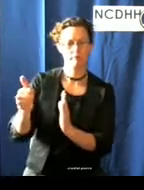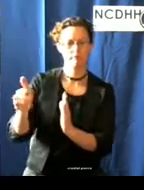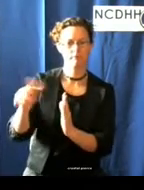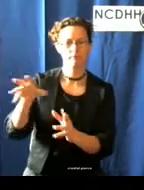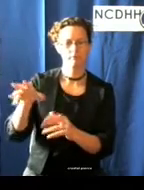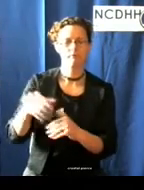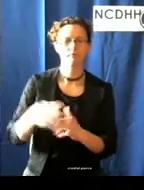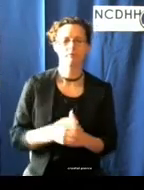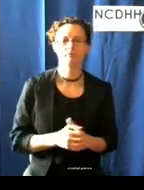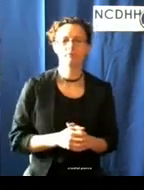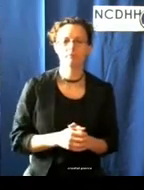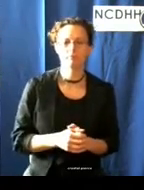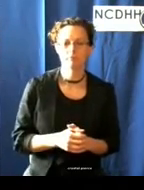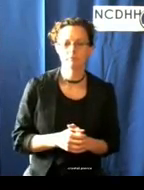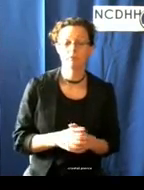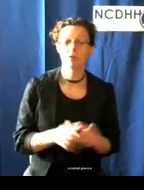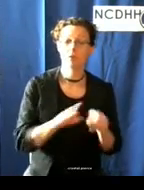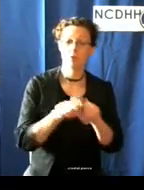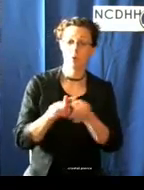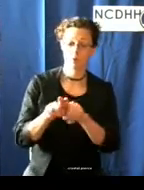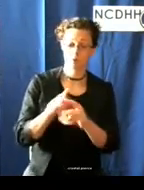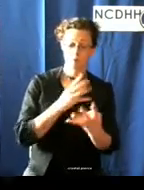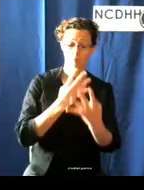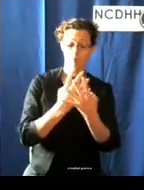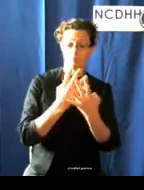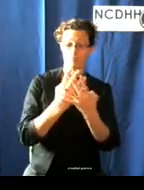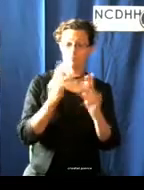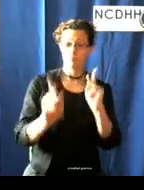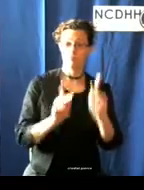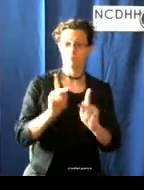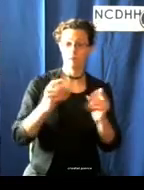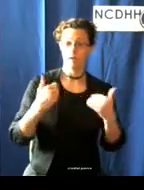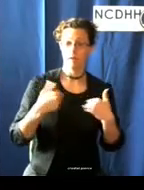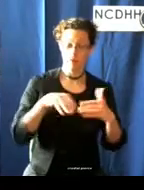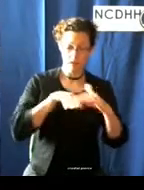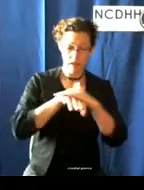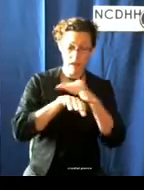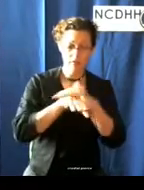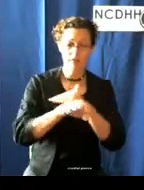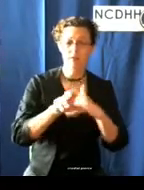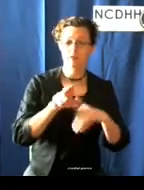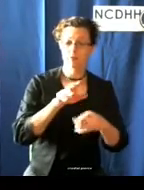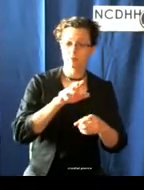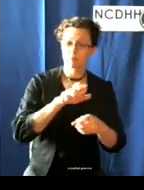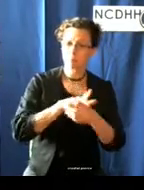WHILE INCARCERATED INCLUDING ACCESS AND SUFFICIENT TIME TO USE THE TELEPHONE